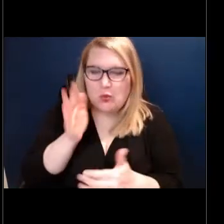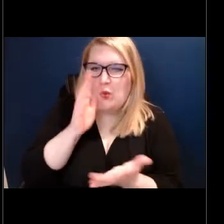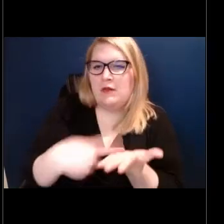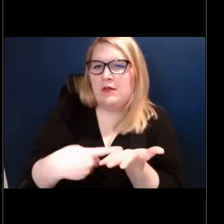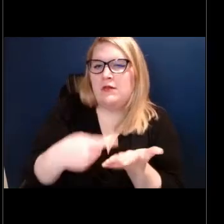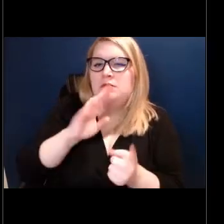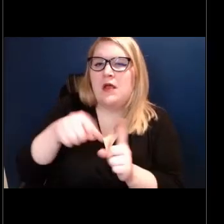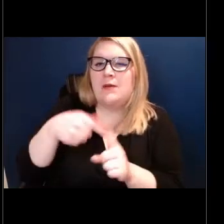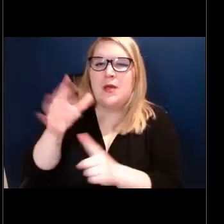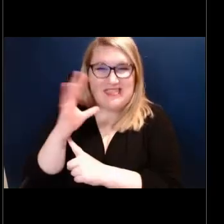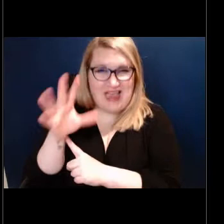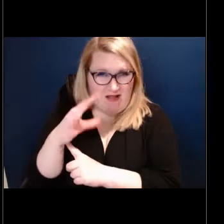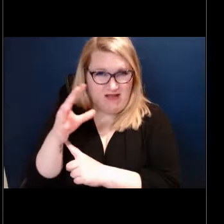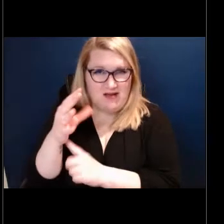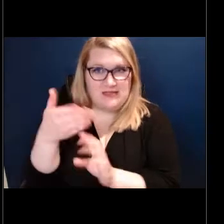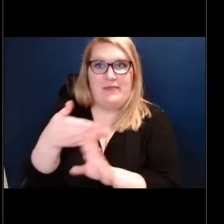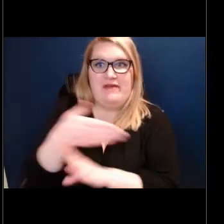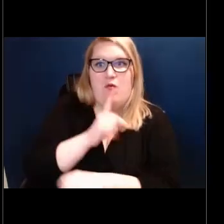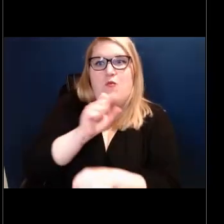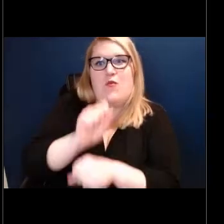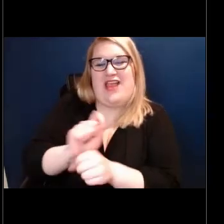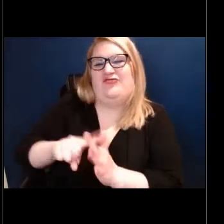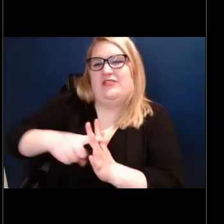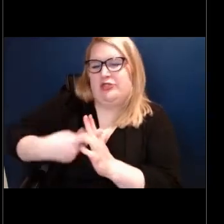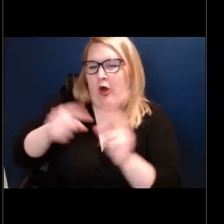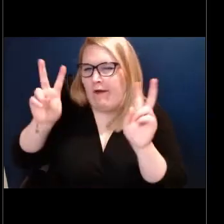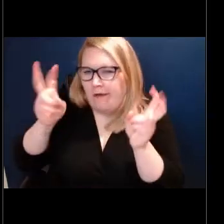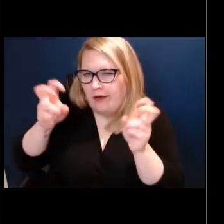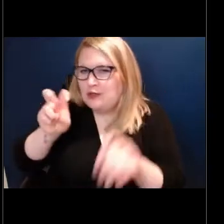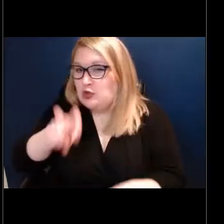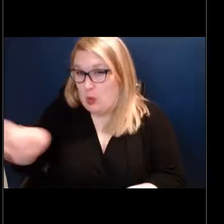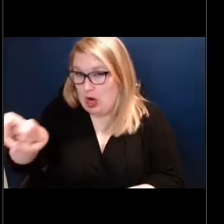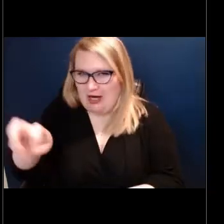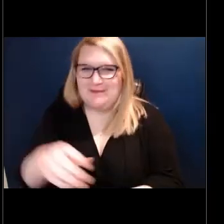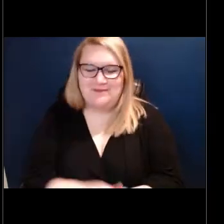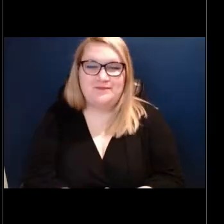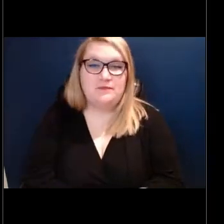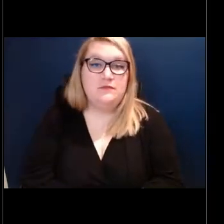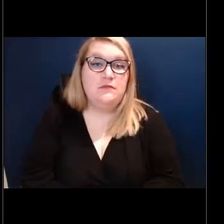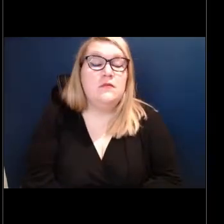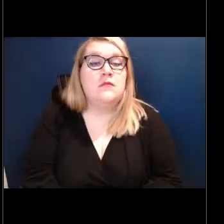before we actually go on that tour. So let's go ahead and do that. So NOOA's got a lot of satellites.